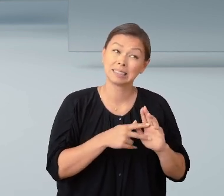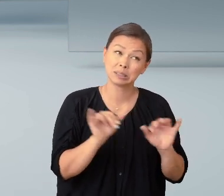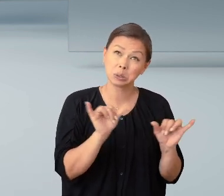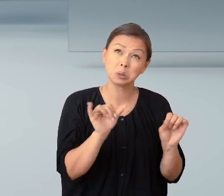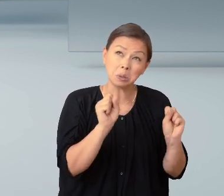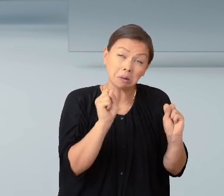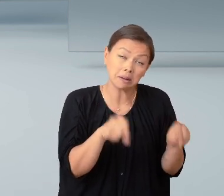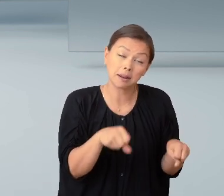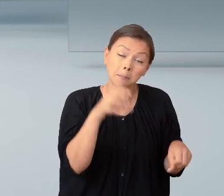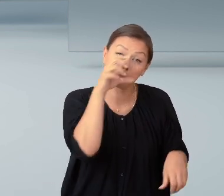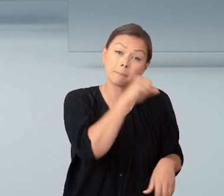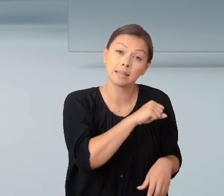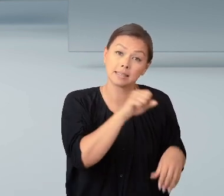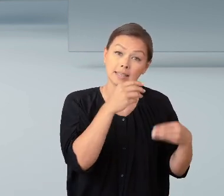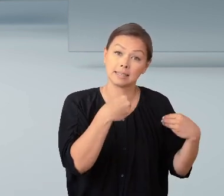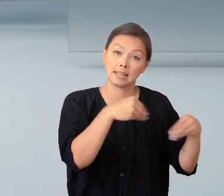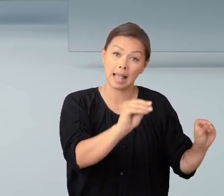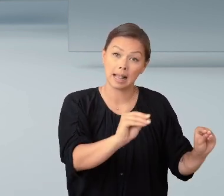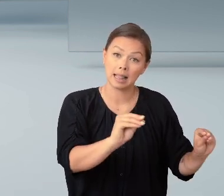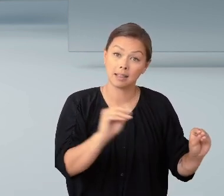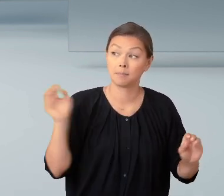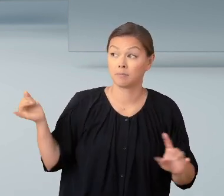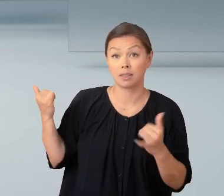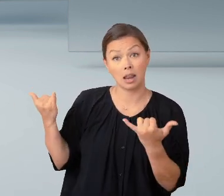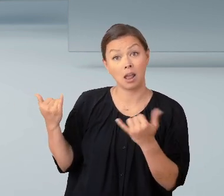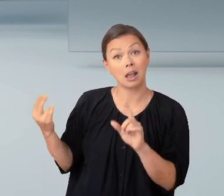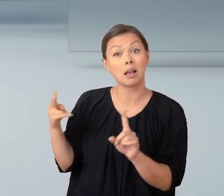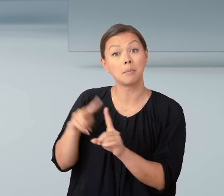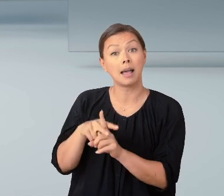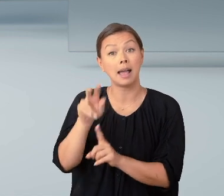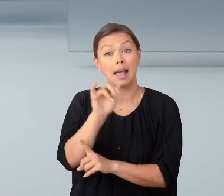and Inventory Forecast extension predicts future sales using historical